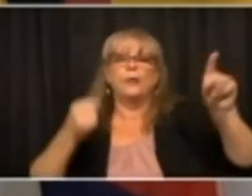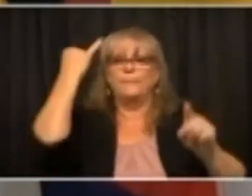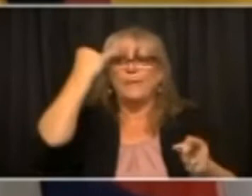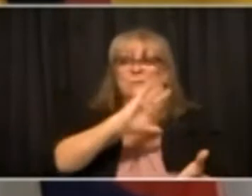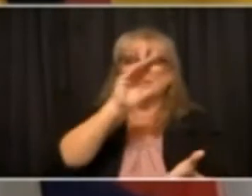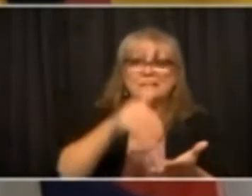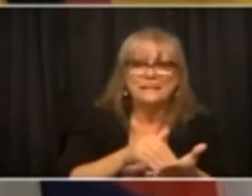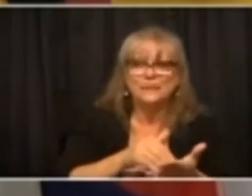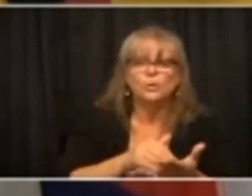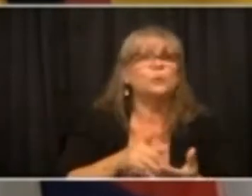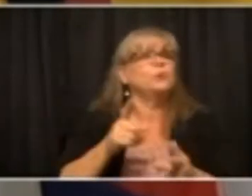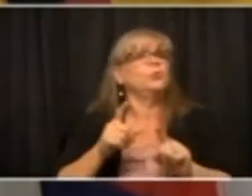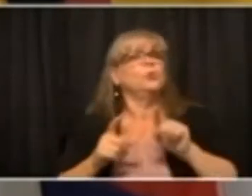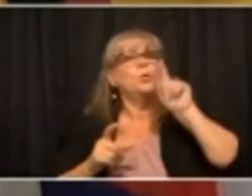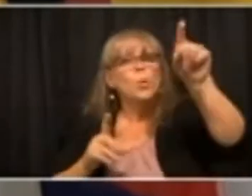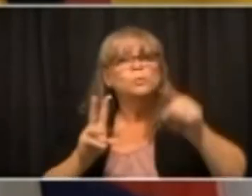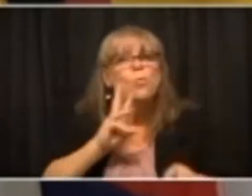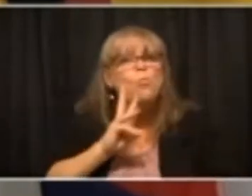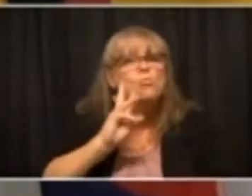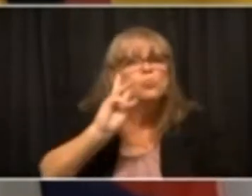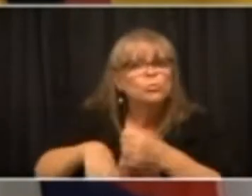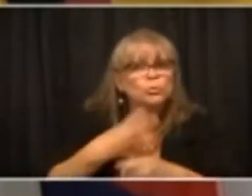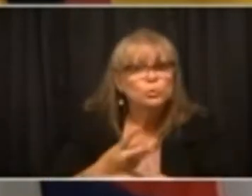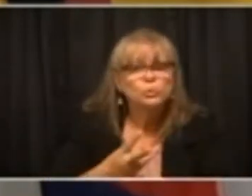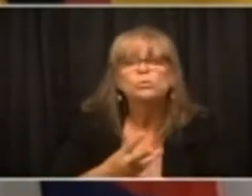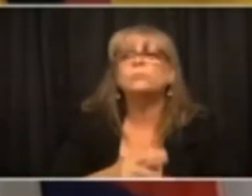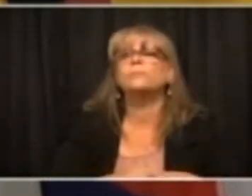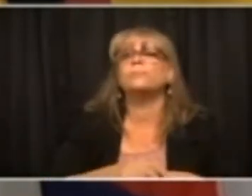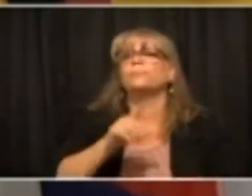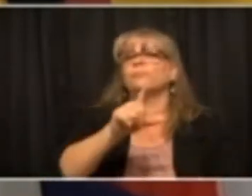in and out in 15 minutes couple day turnaround